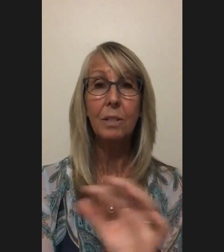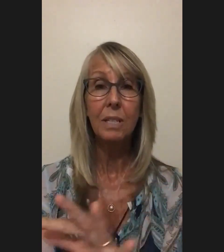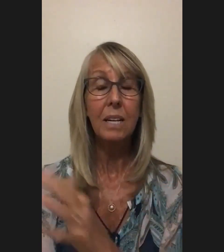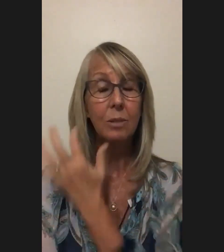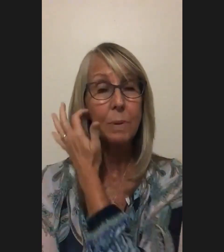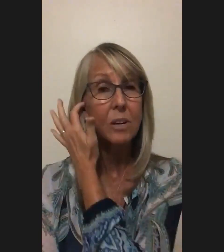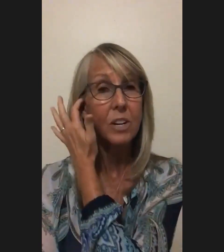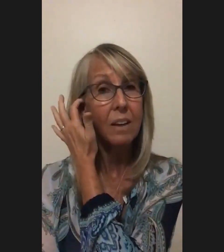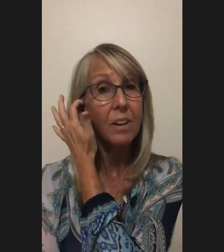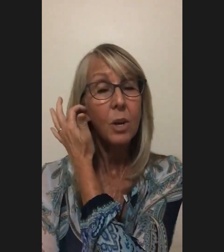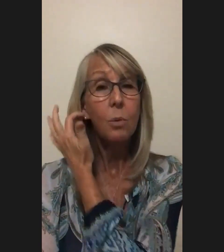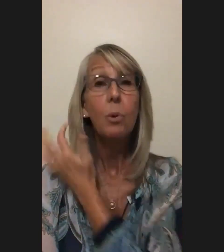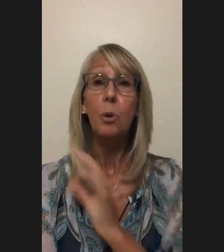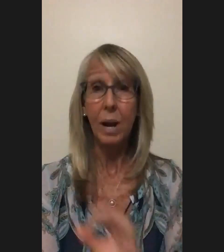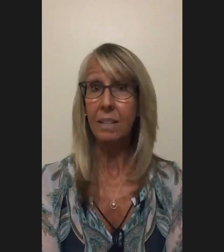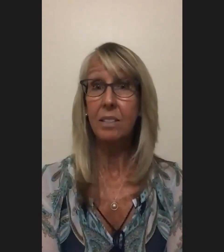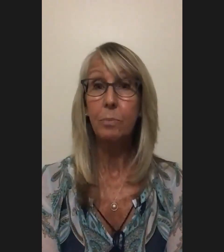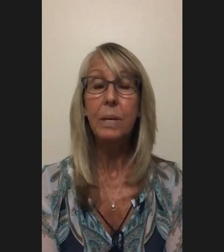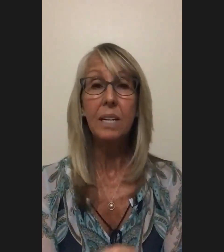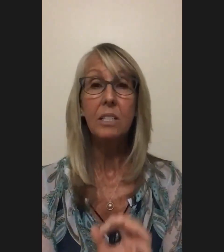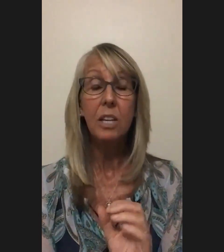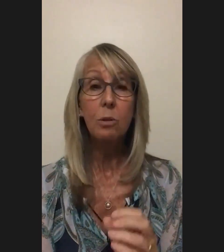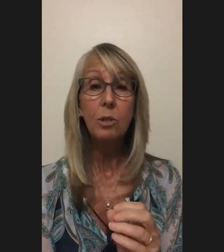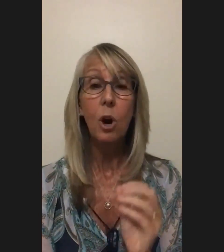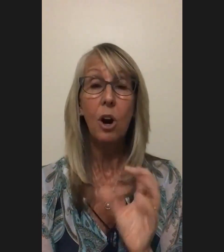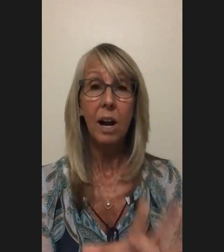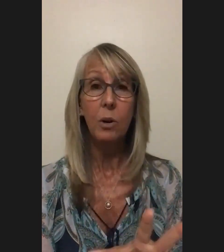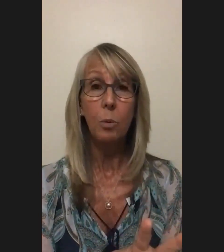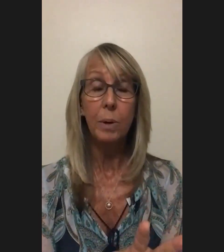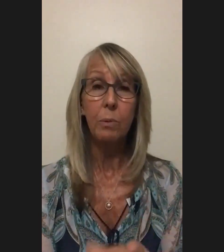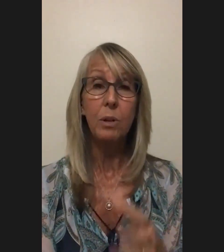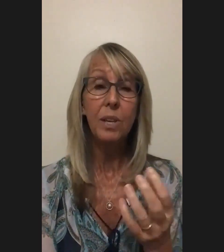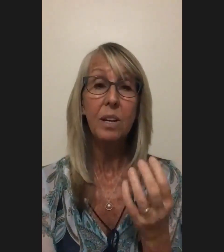keynote speaker gave, were great because those are eye-opening when you think